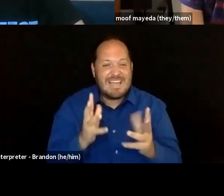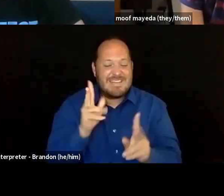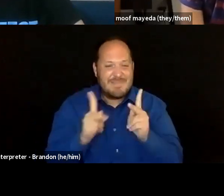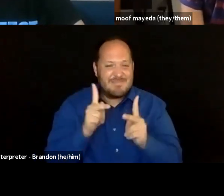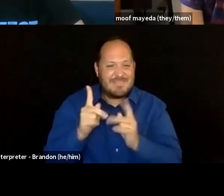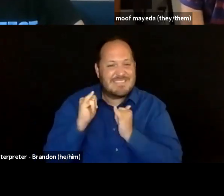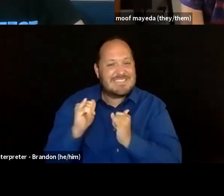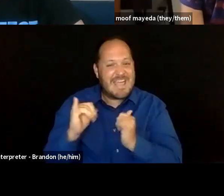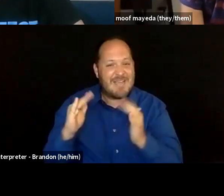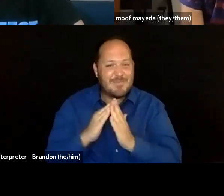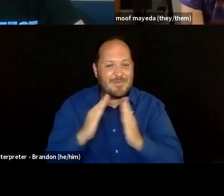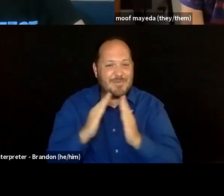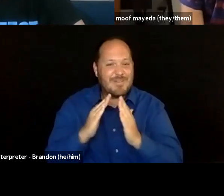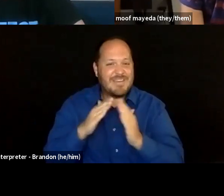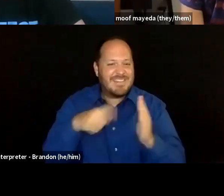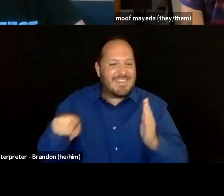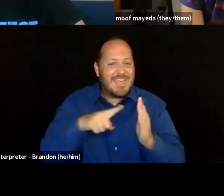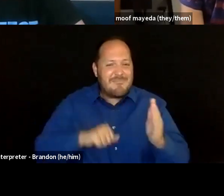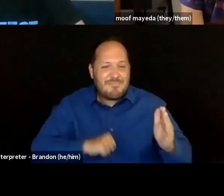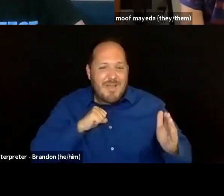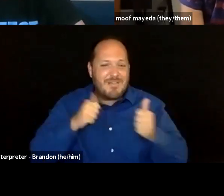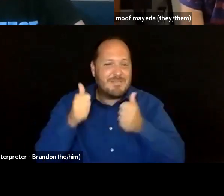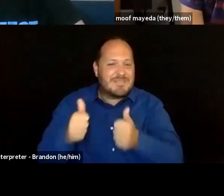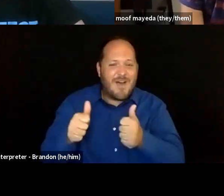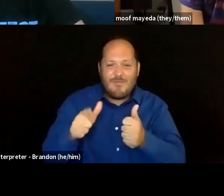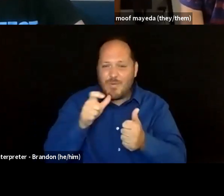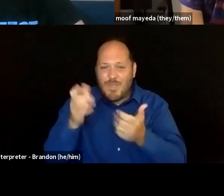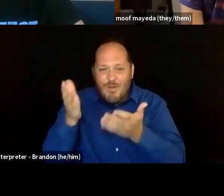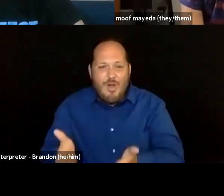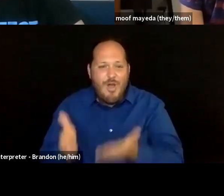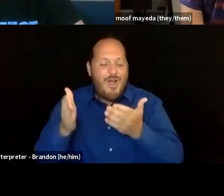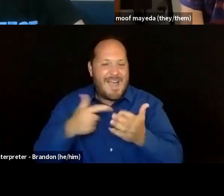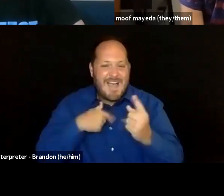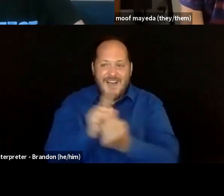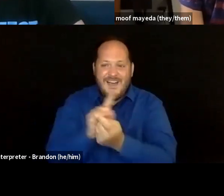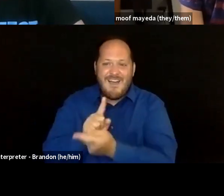the lawsuit that we filed a few years ago on behalf of a trans